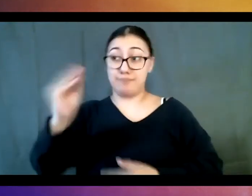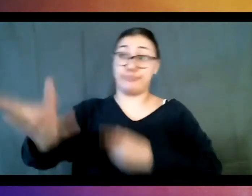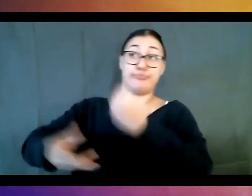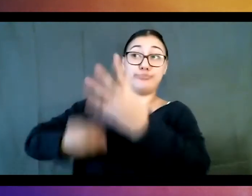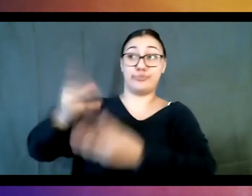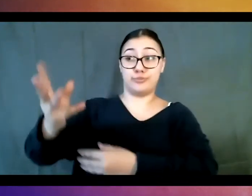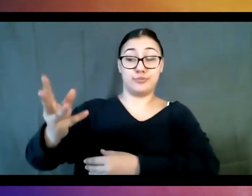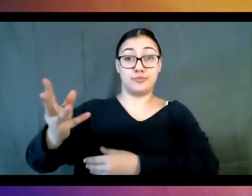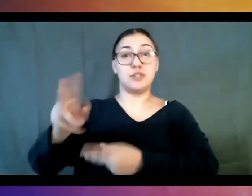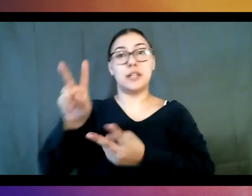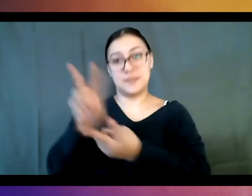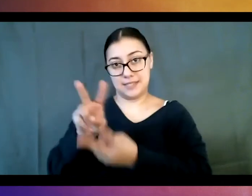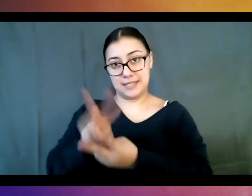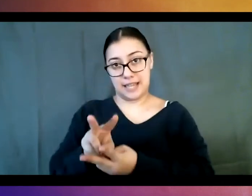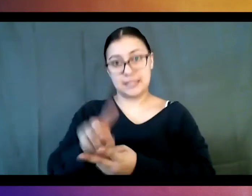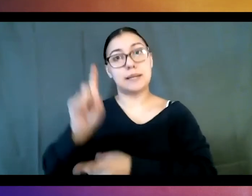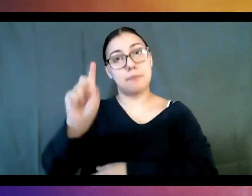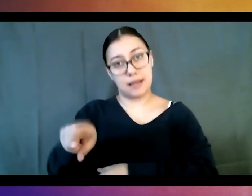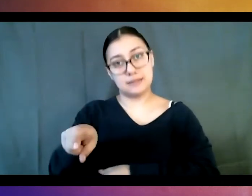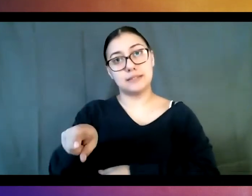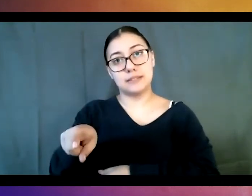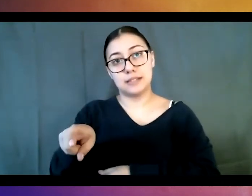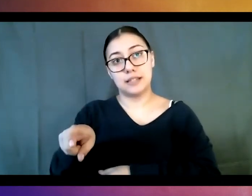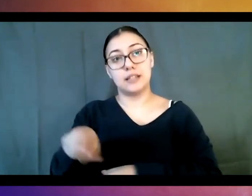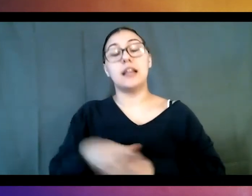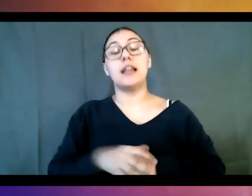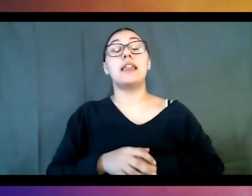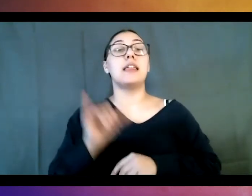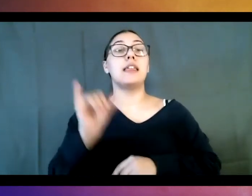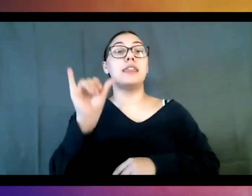Any of the above, because of the complainants protected class.